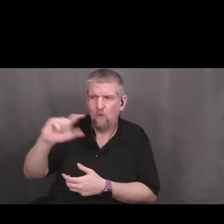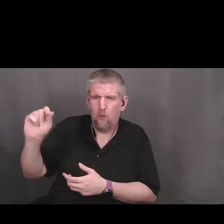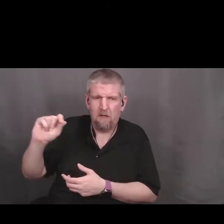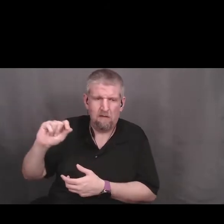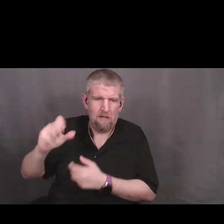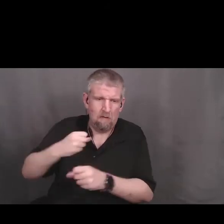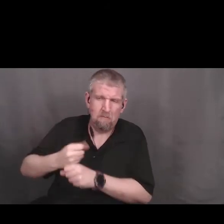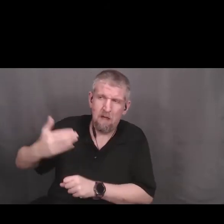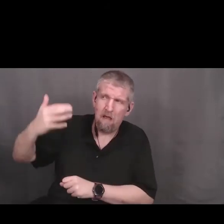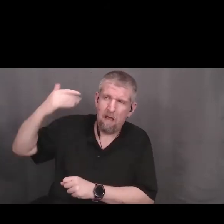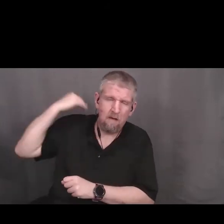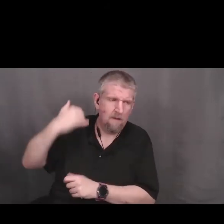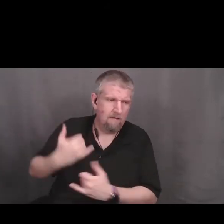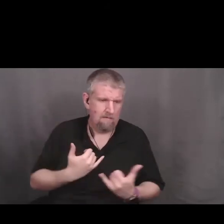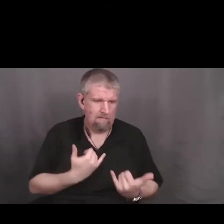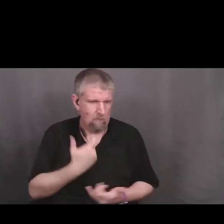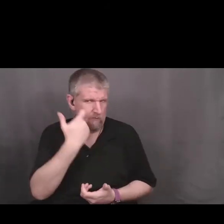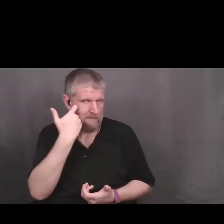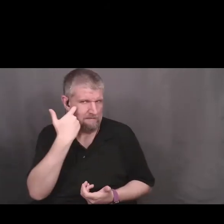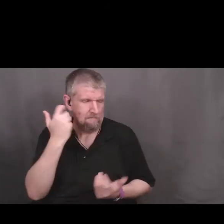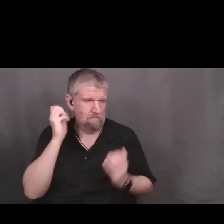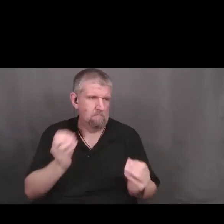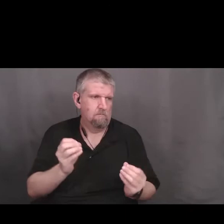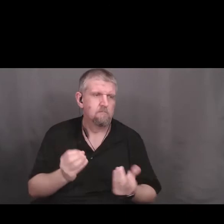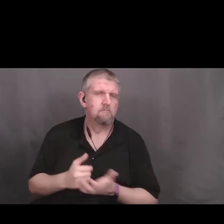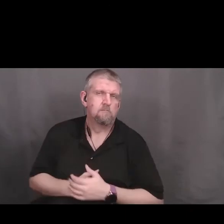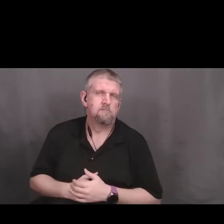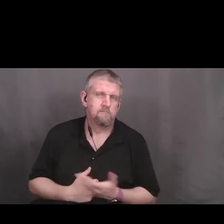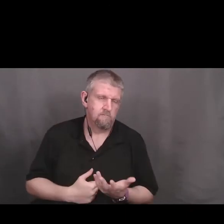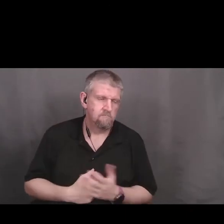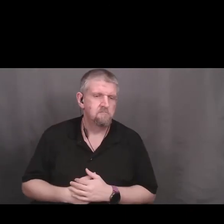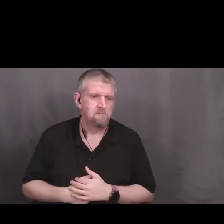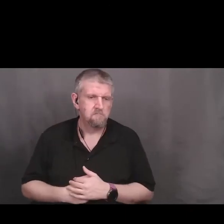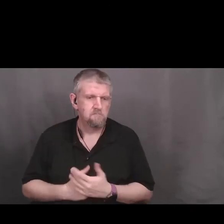but they don't have any recent records that give them information